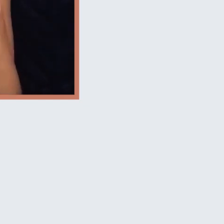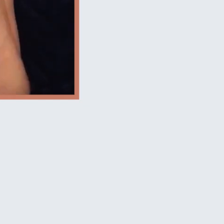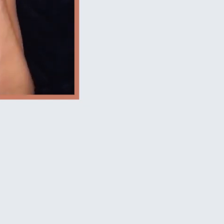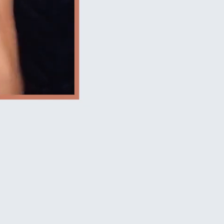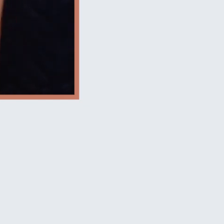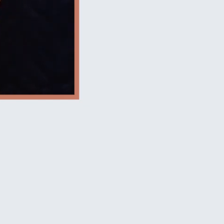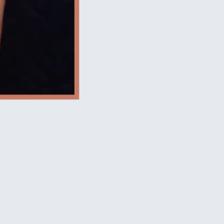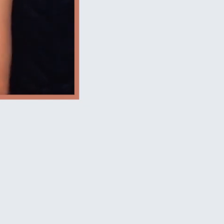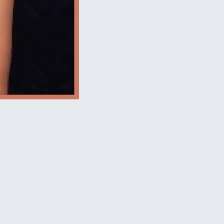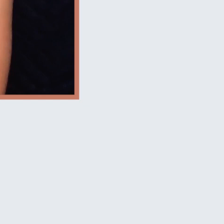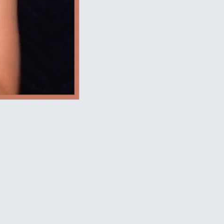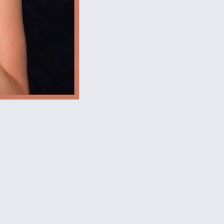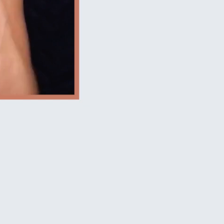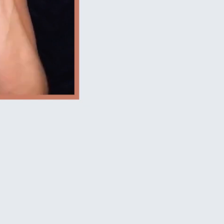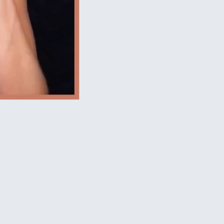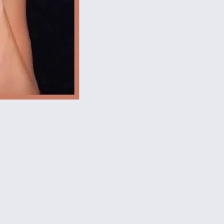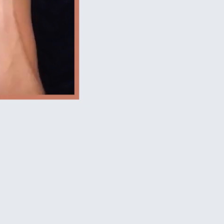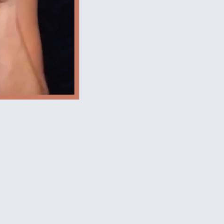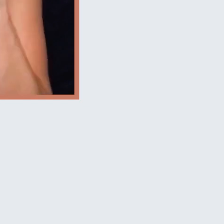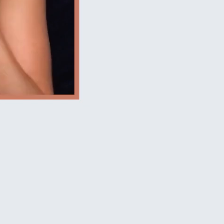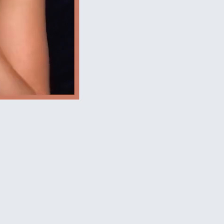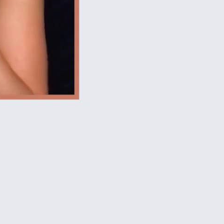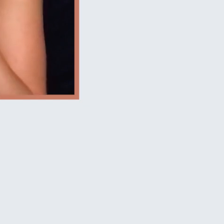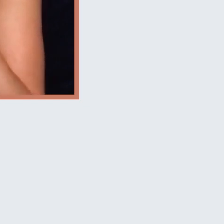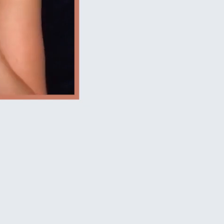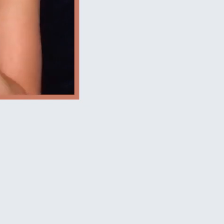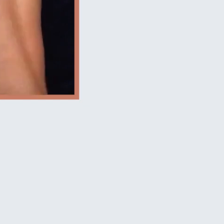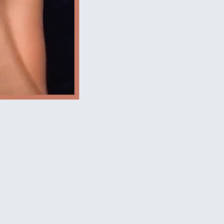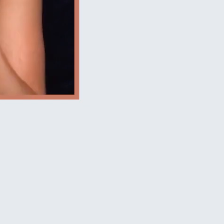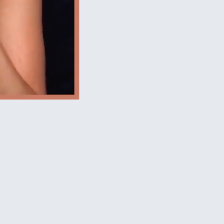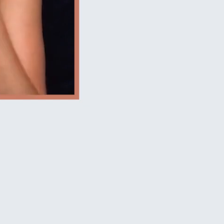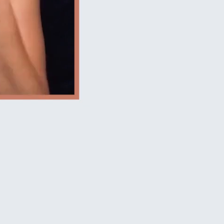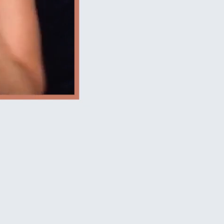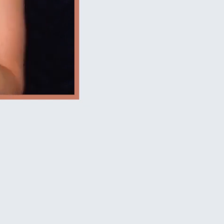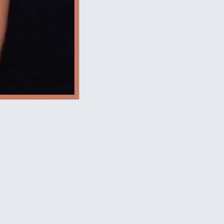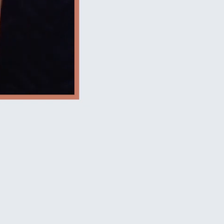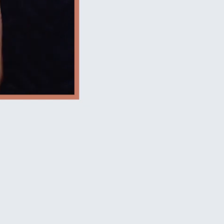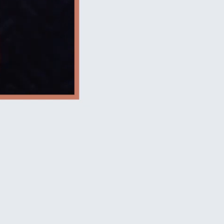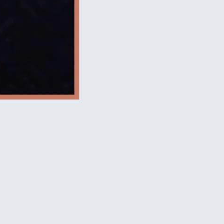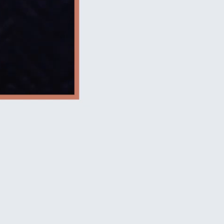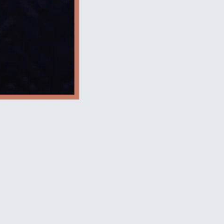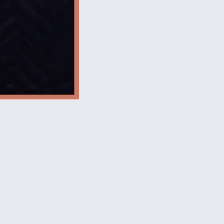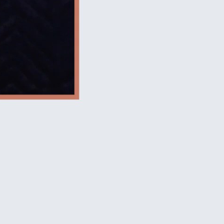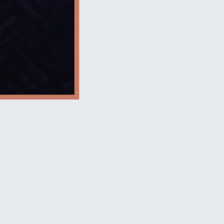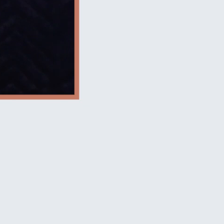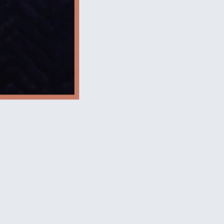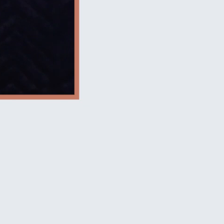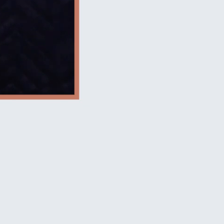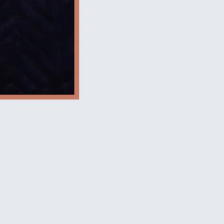I really appreciate you explaining to our audience how much complexity goes into something like this,